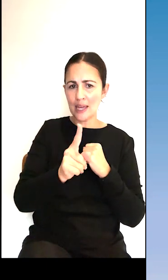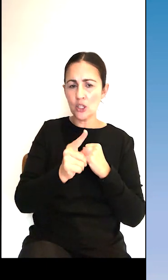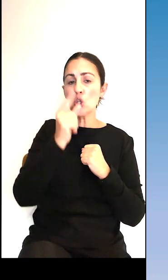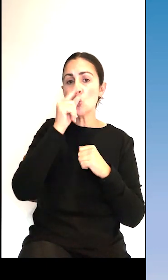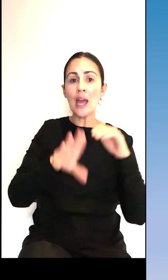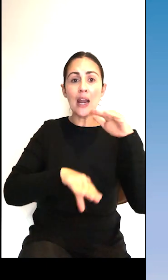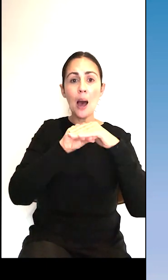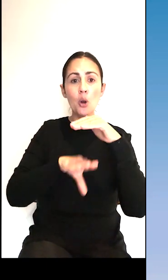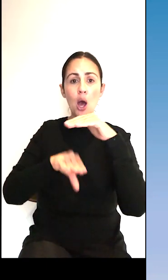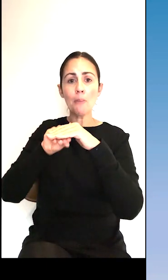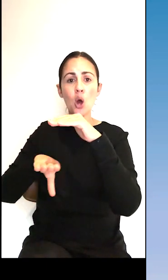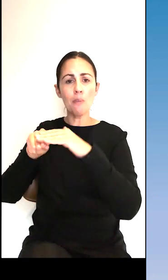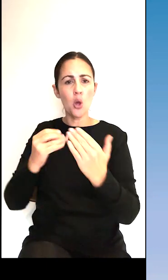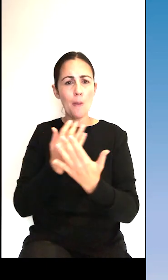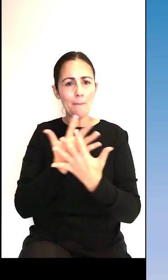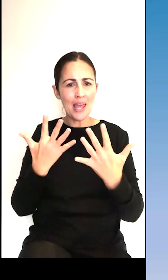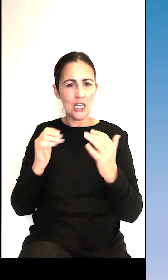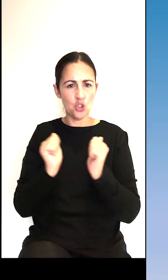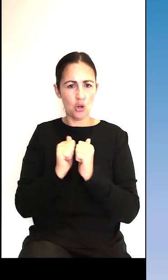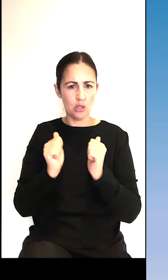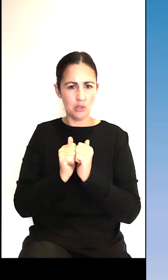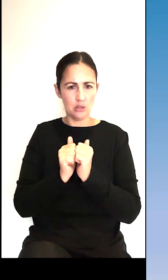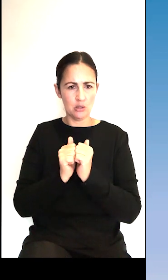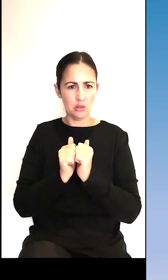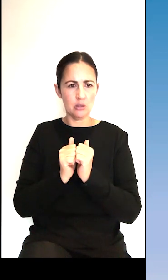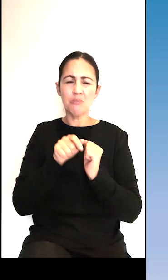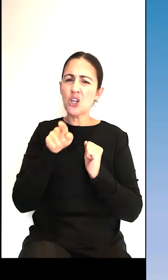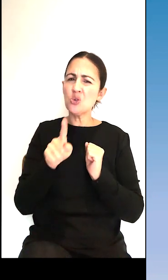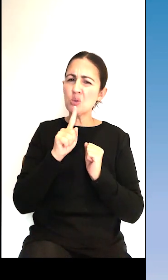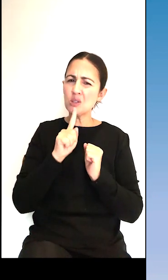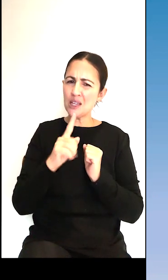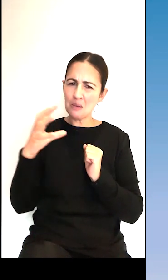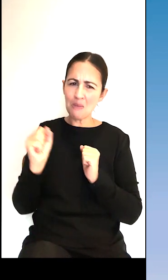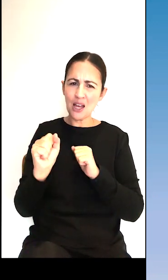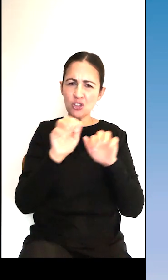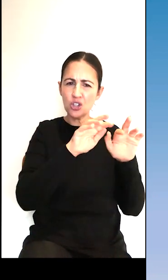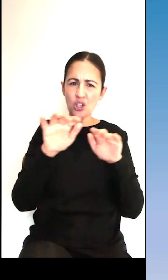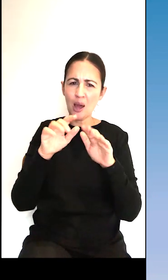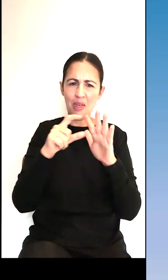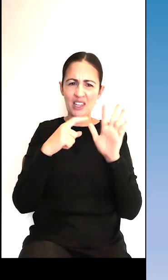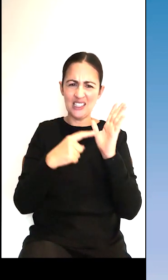I think probably I know the answer and it's the importance of the date when you are dating documents because